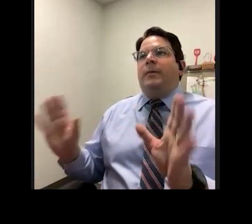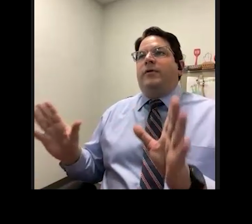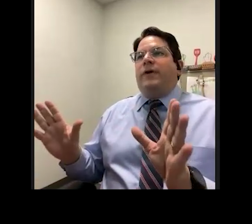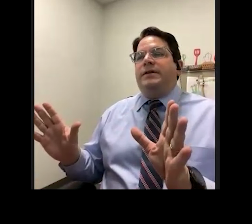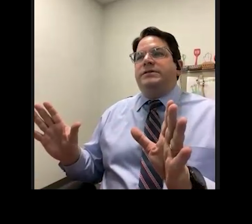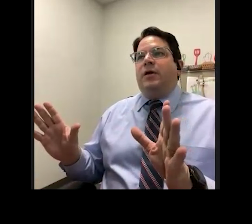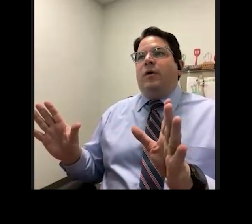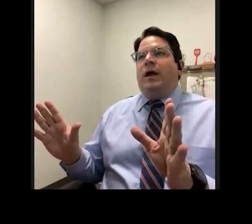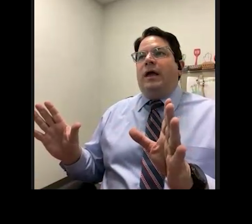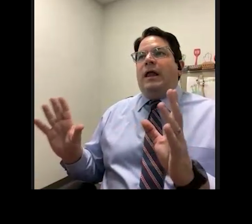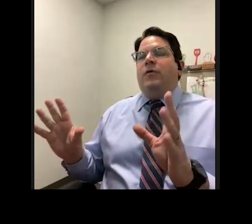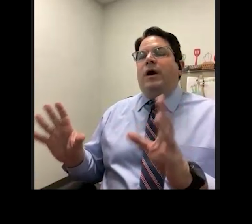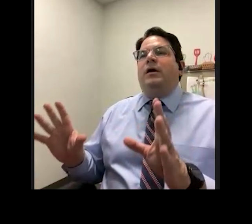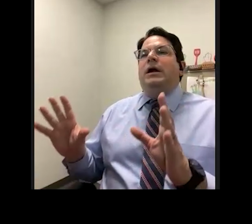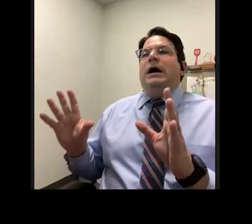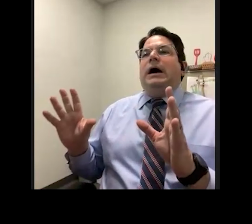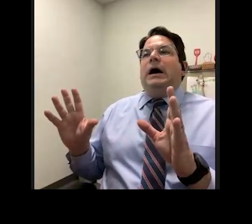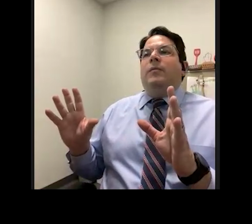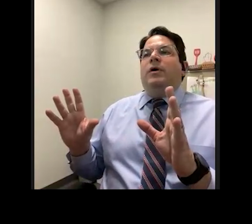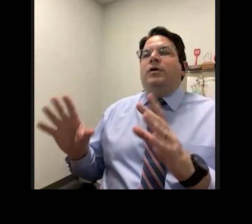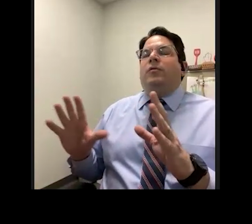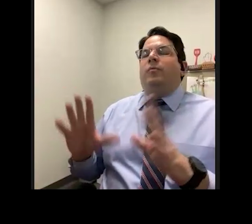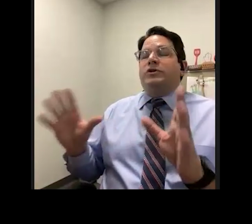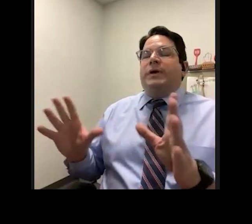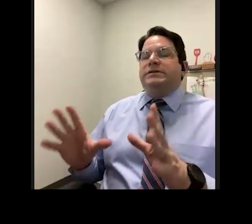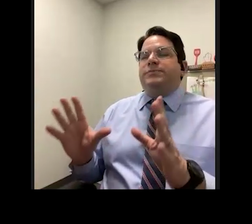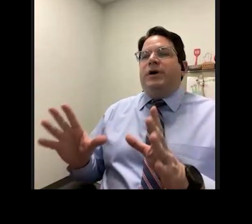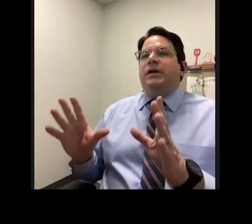You're able to find this anywhere anywhere, most places.